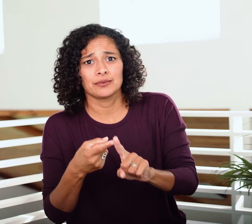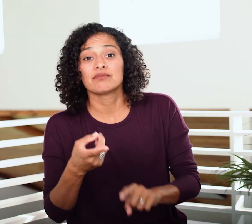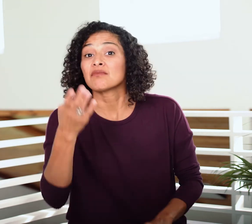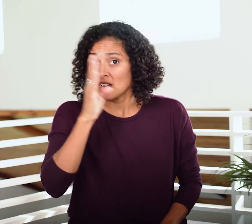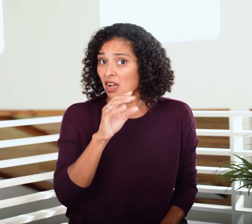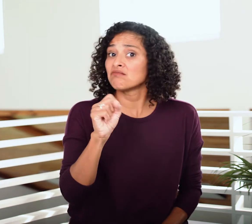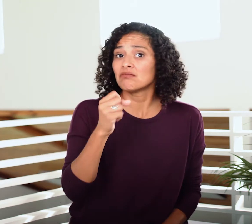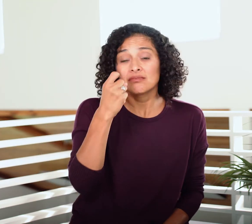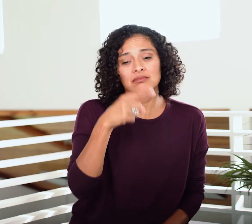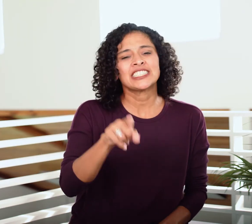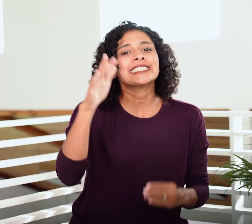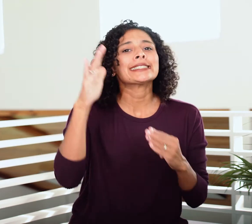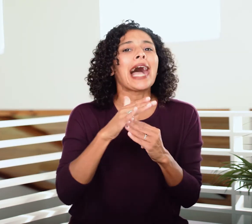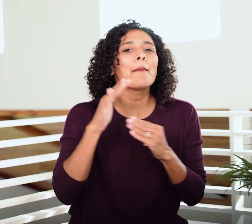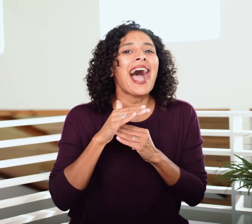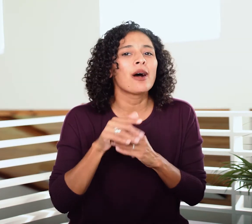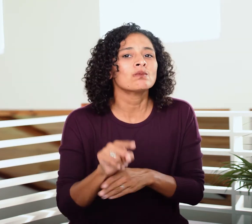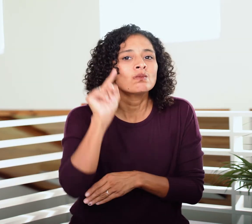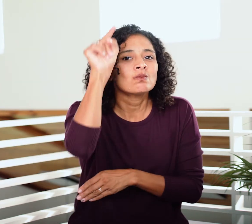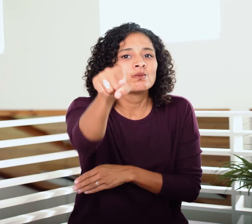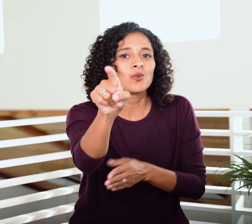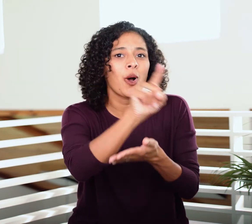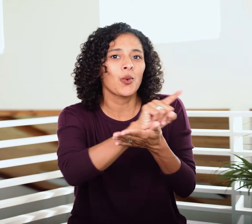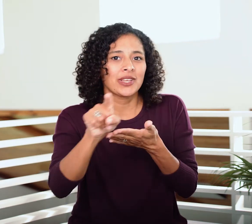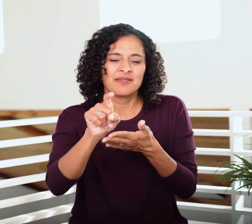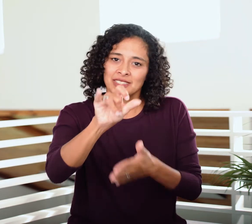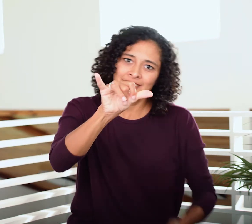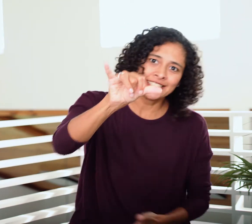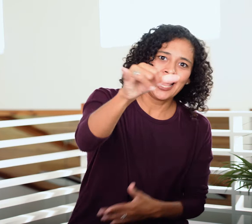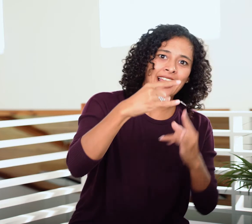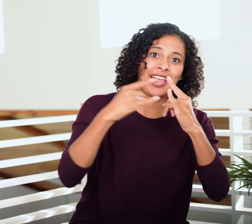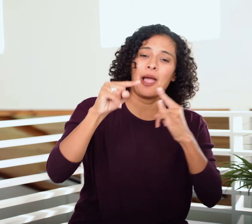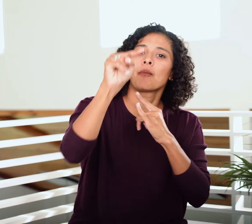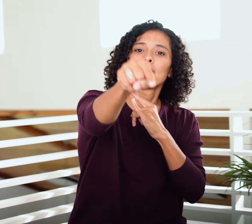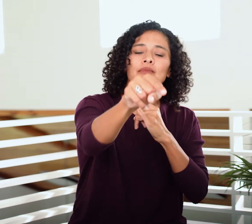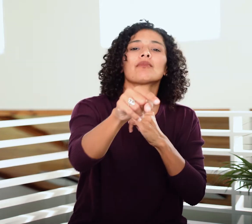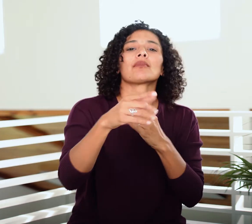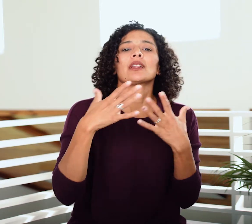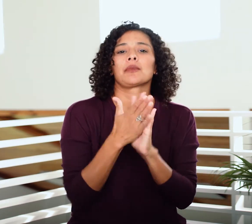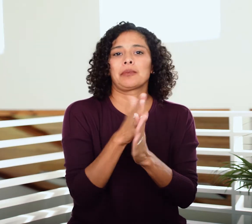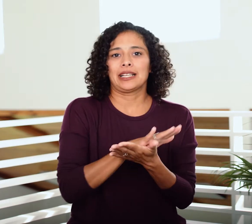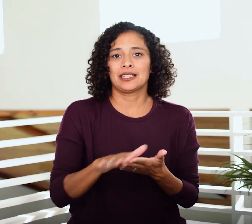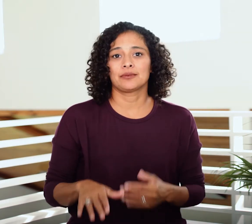God does, but He puts her in time-out for a week, so she has to get clean outside the camp.